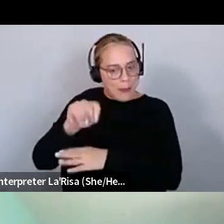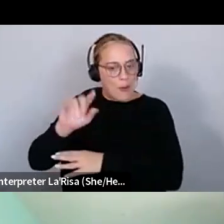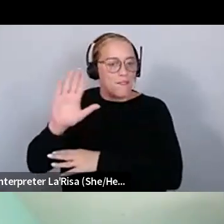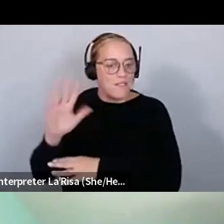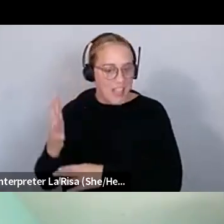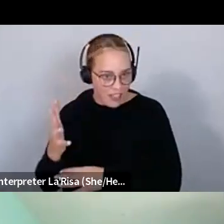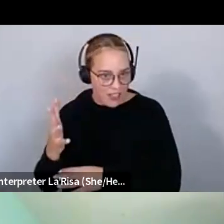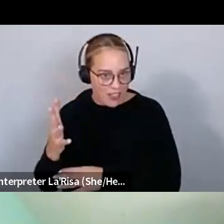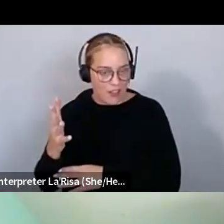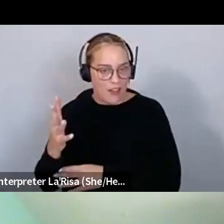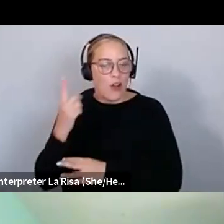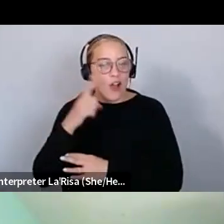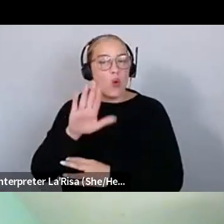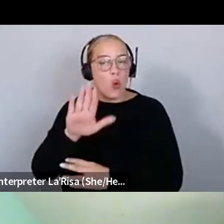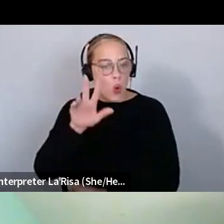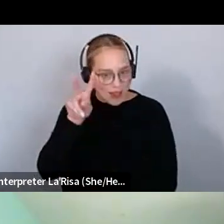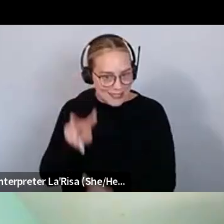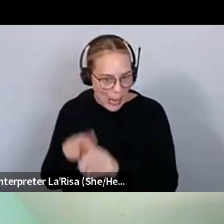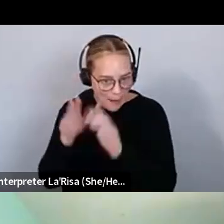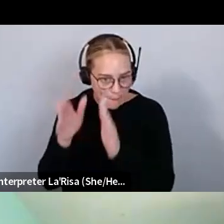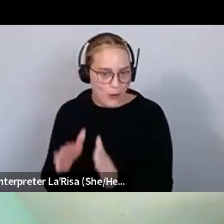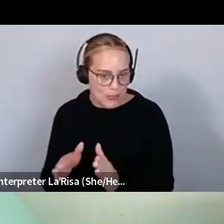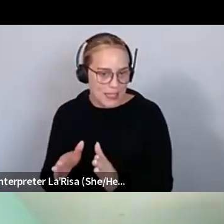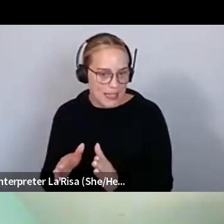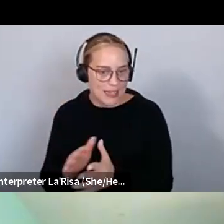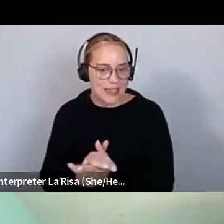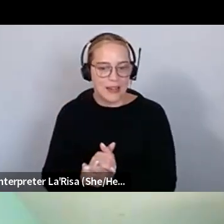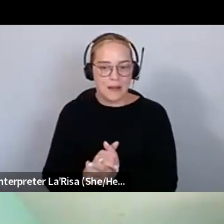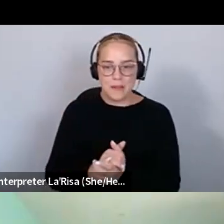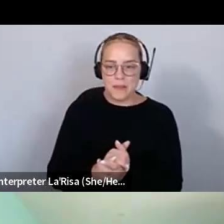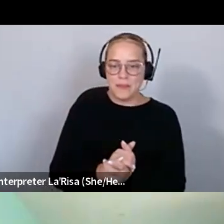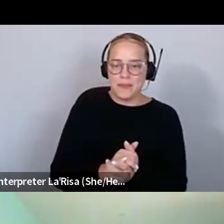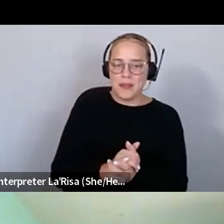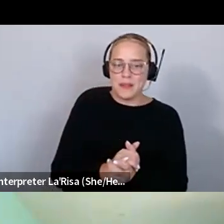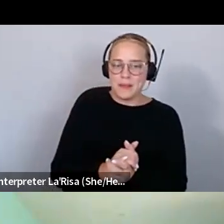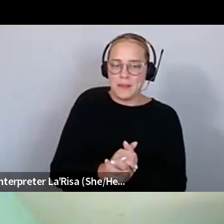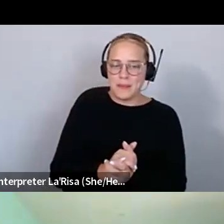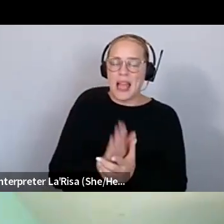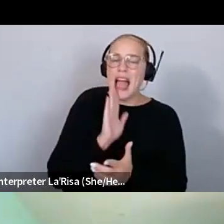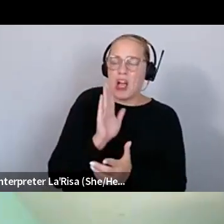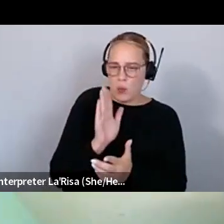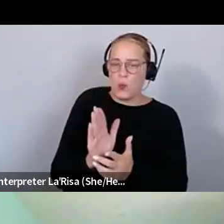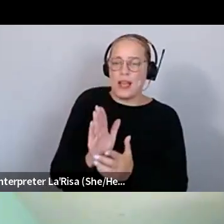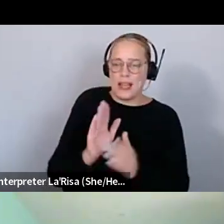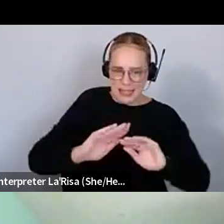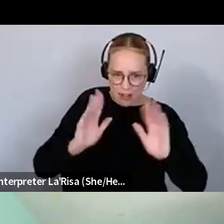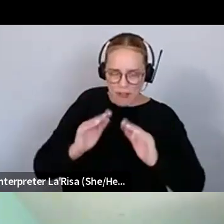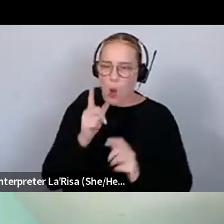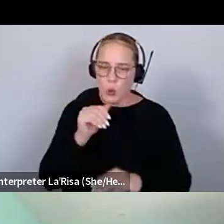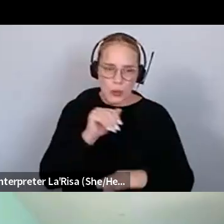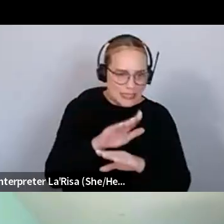5th at whatever time class starts for you. It will be on September 5th. To your assigned person. I will continue to send out the list because I